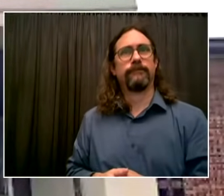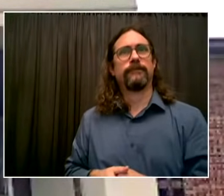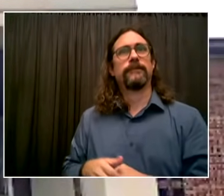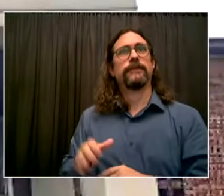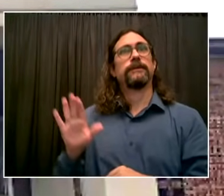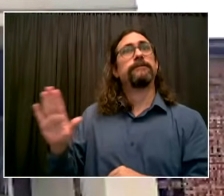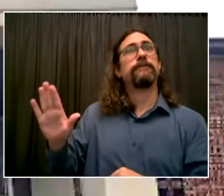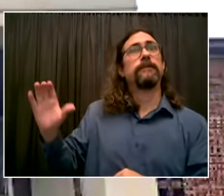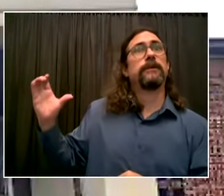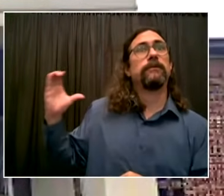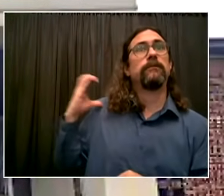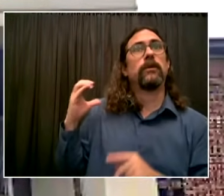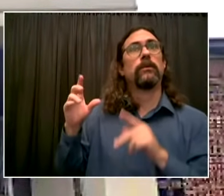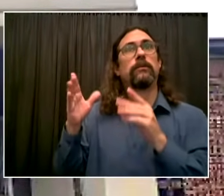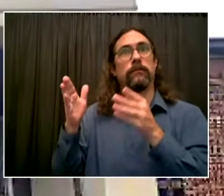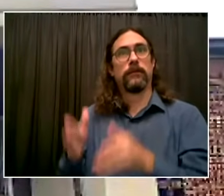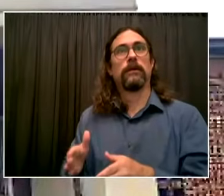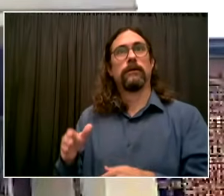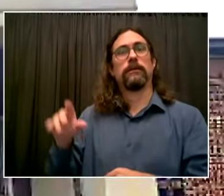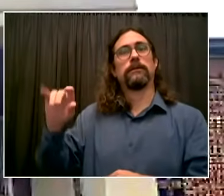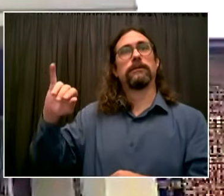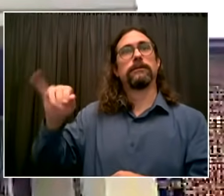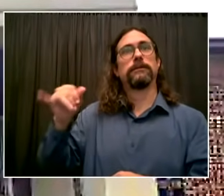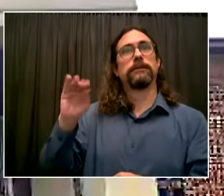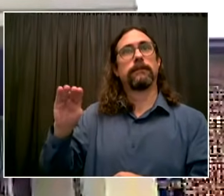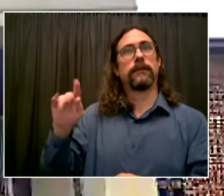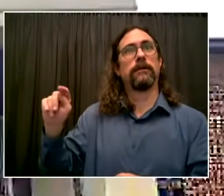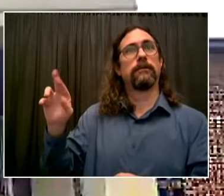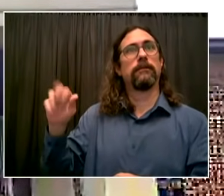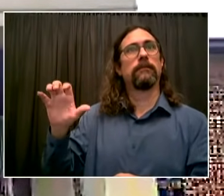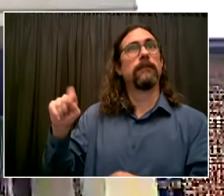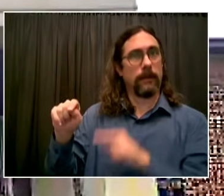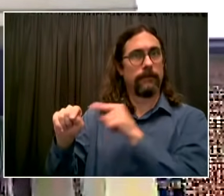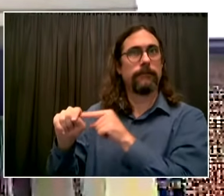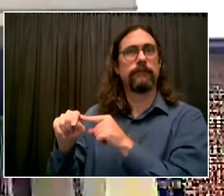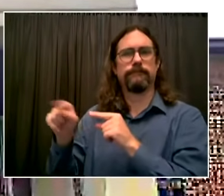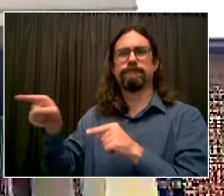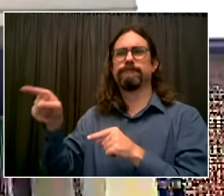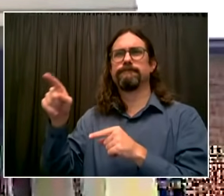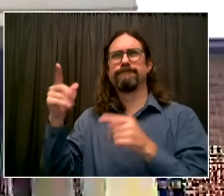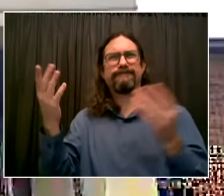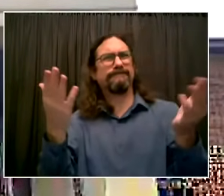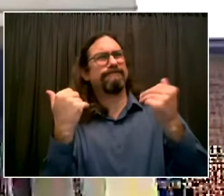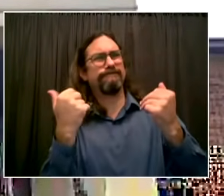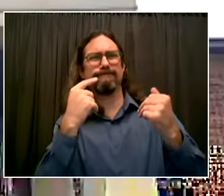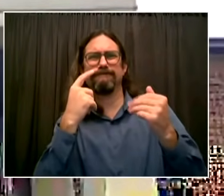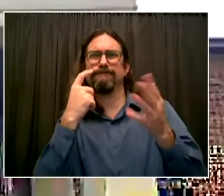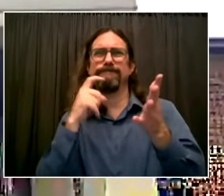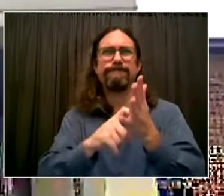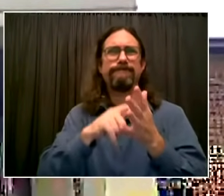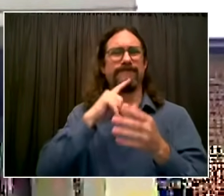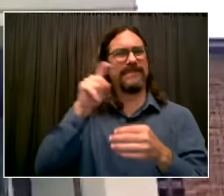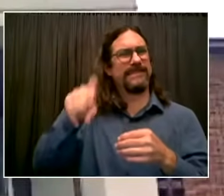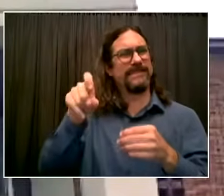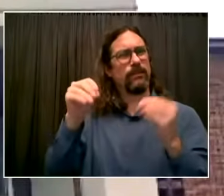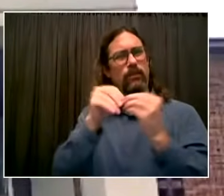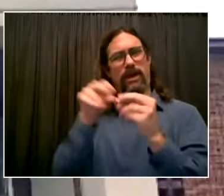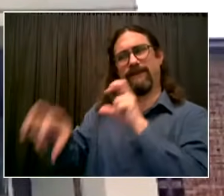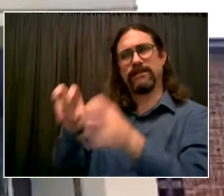WHO IS THE CHAIRMAN OF THE BOARD OF DIRECTORS THERE. I'M REALLY EXCITED. I WANT TO THANK